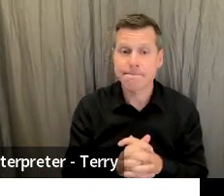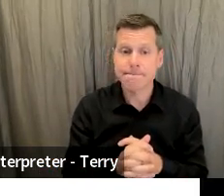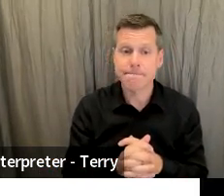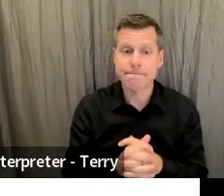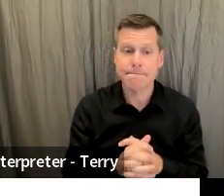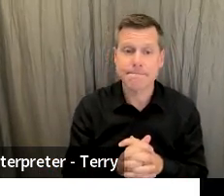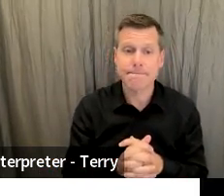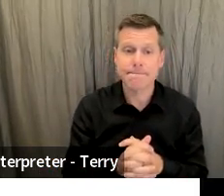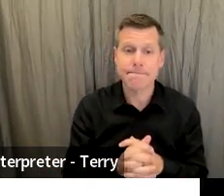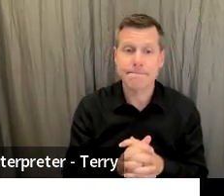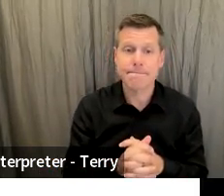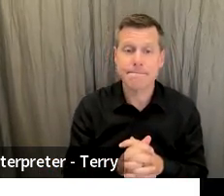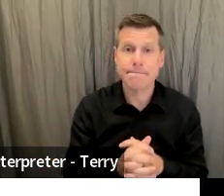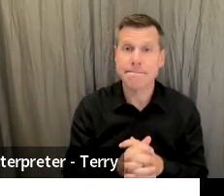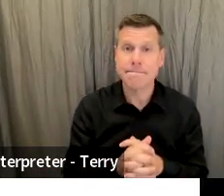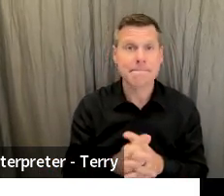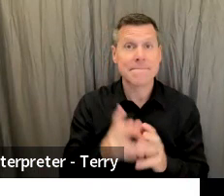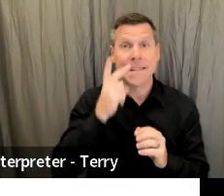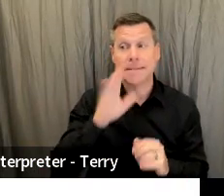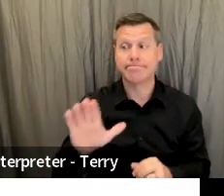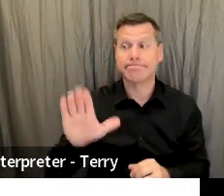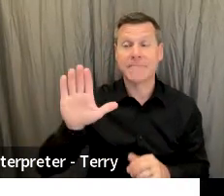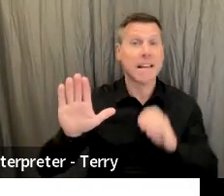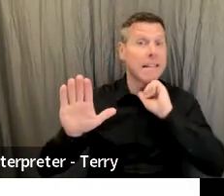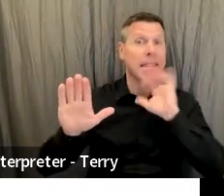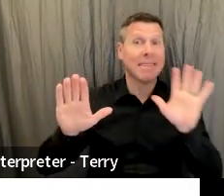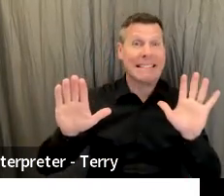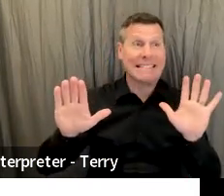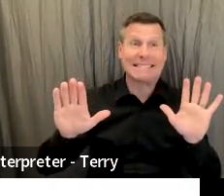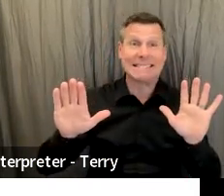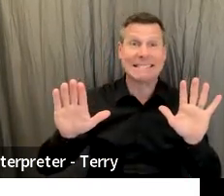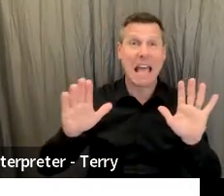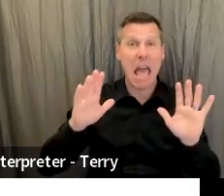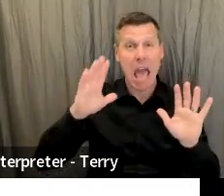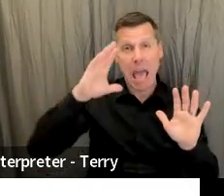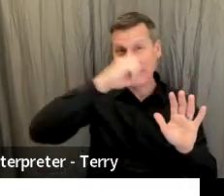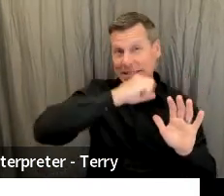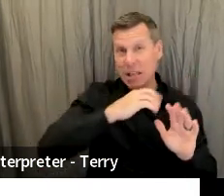Okay. I don't see any other raised hands. Hopefully I haven't missed anyone, but think we've got one.